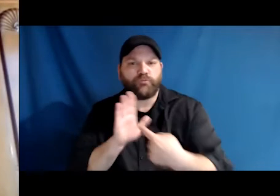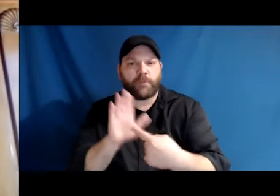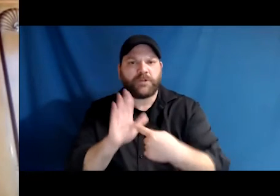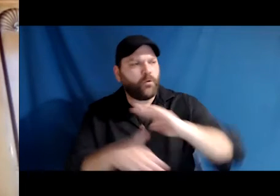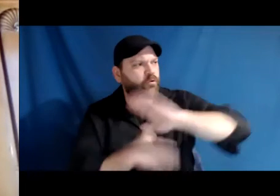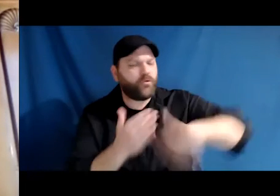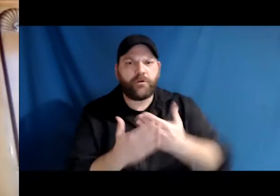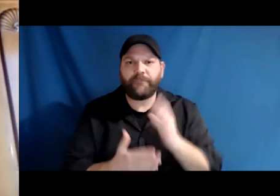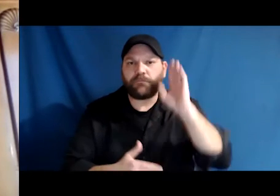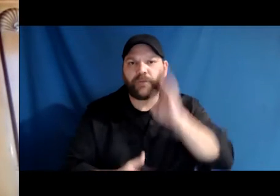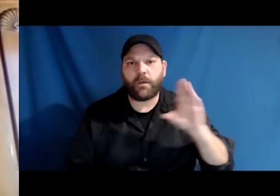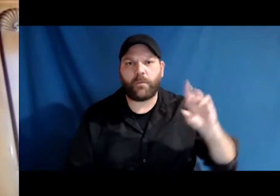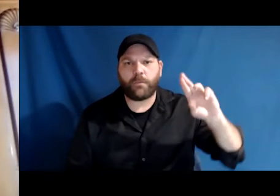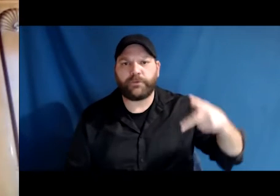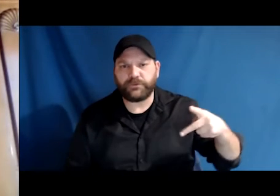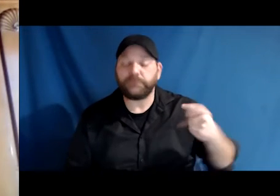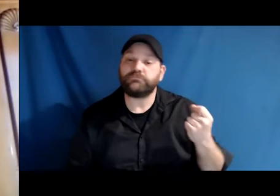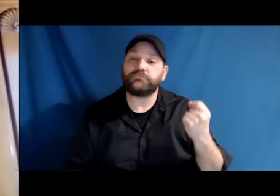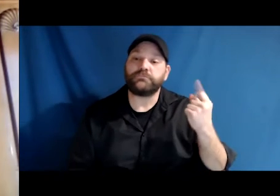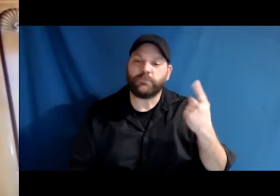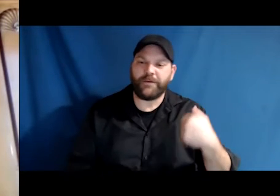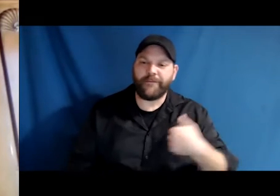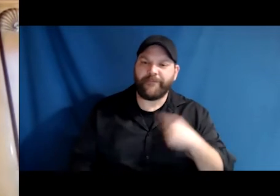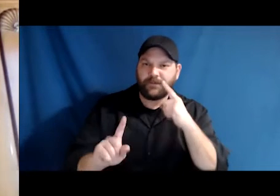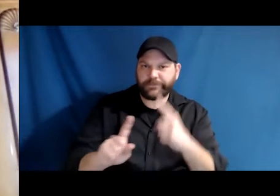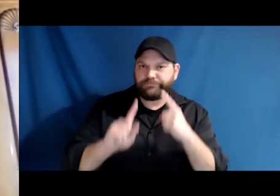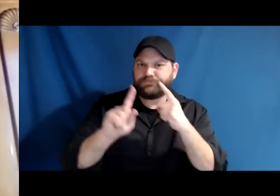by presenting you with this resolution of appreciation for the service of all Brown